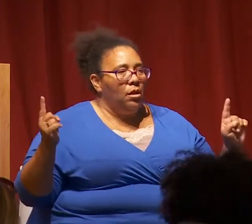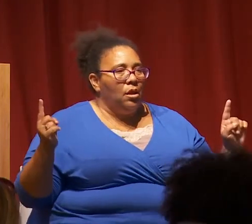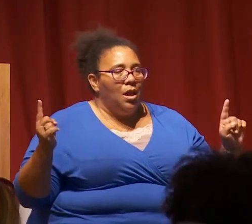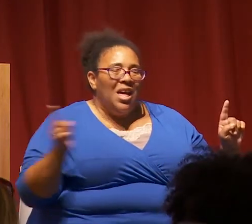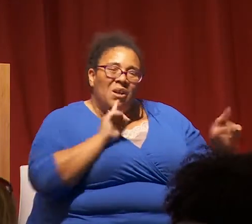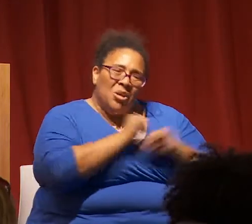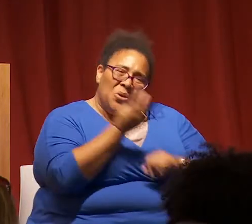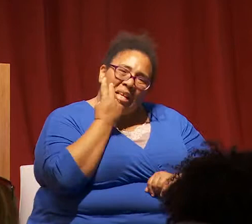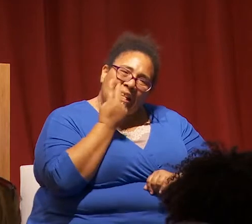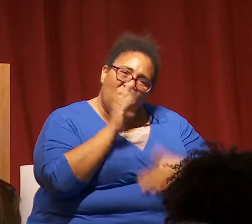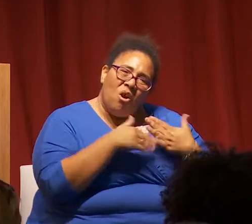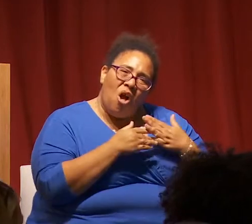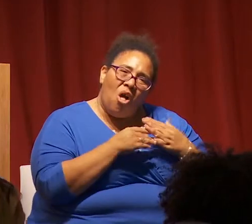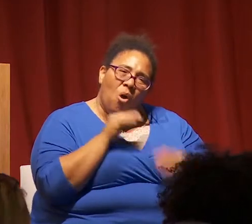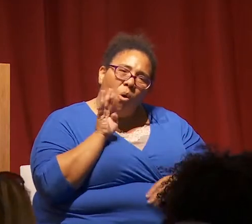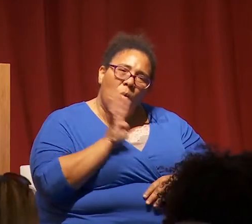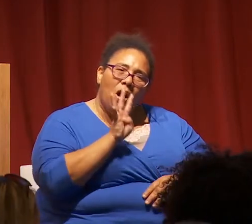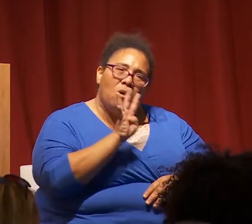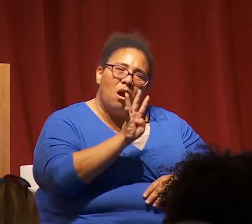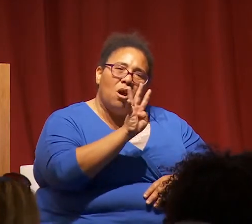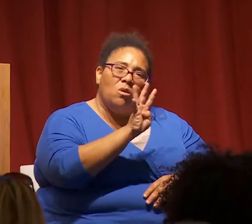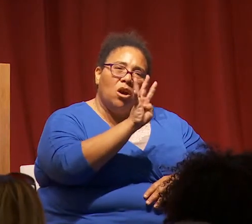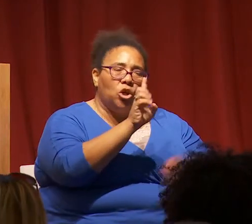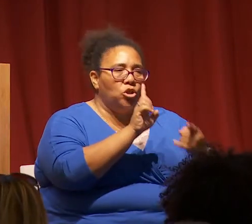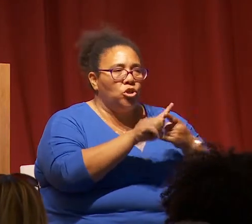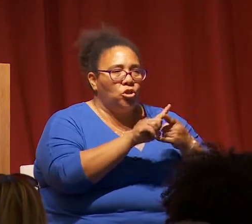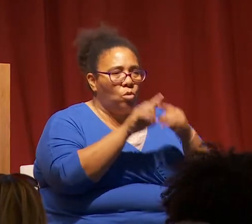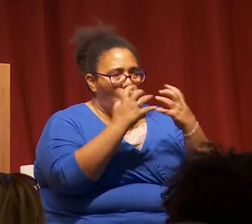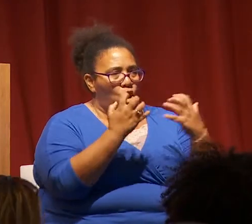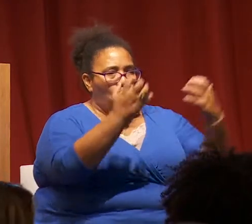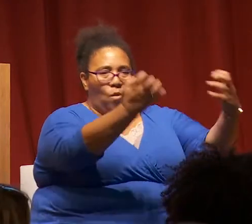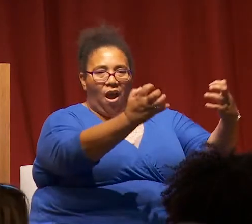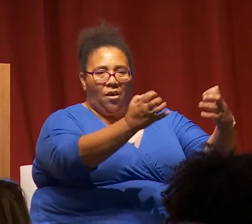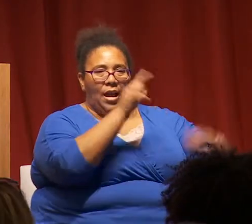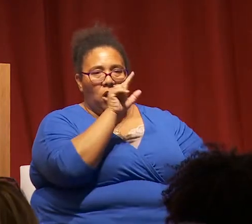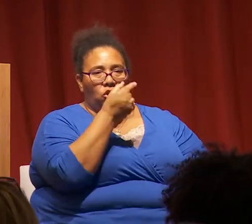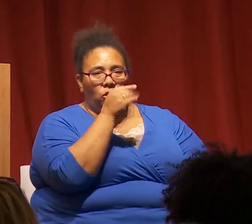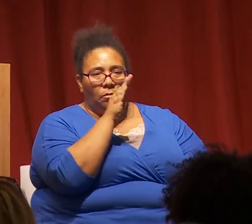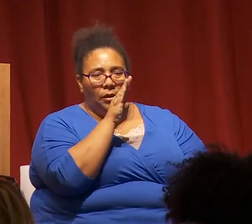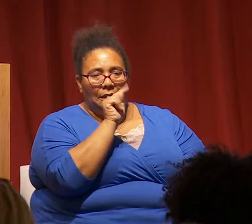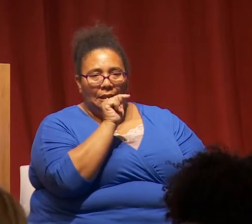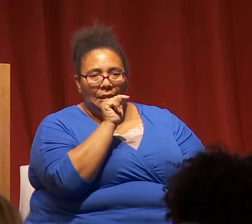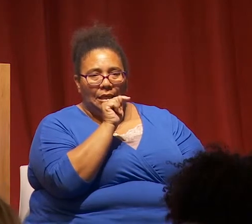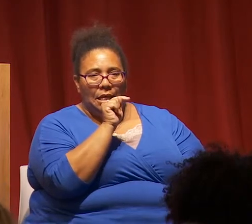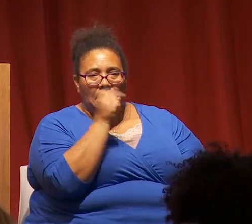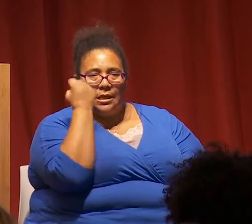And you could see that they’re walking towards a crowd supposedly–an LGBT demonstration but you don’t know that.